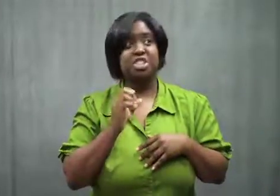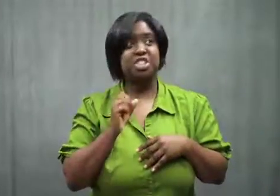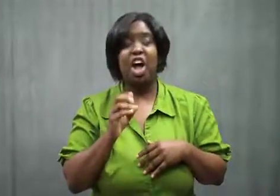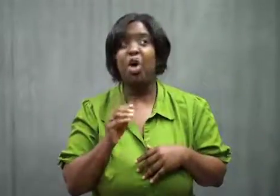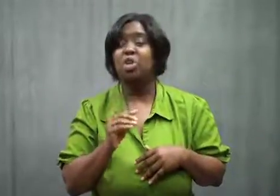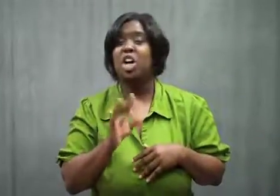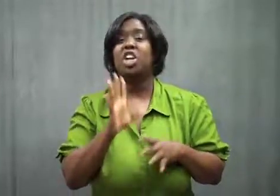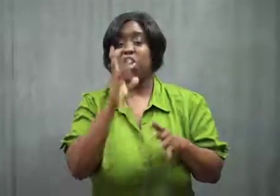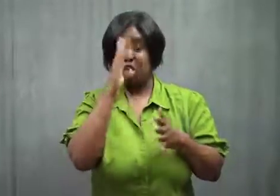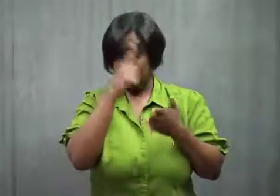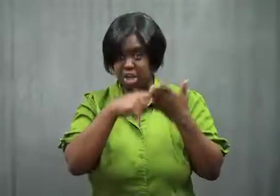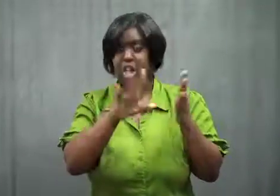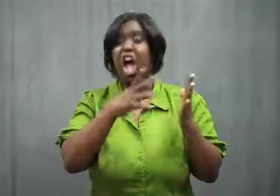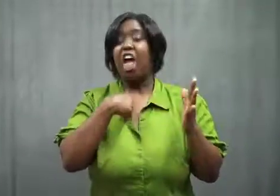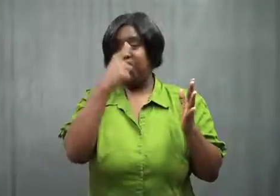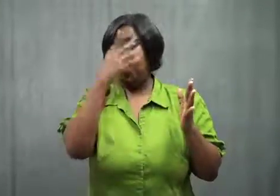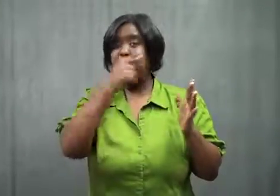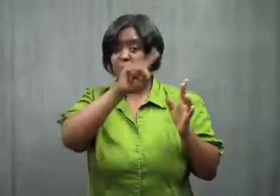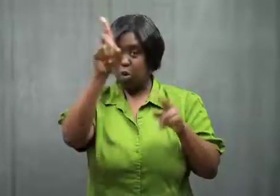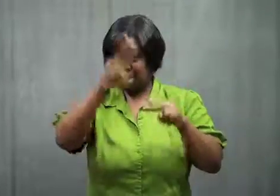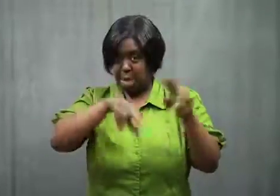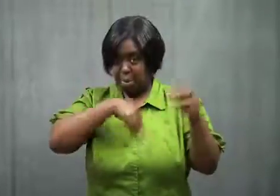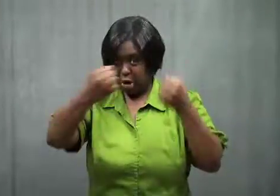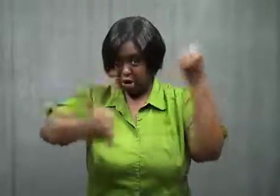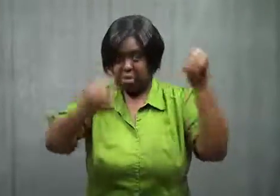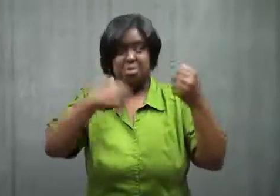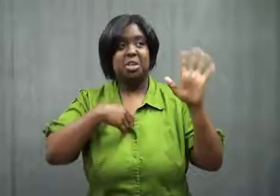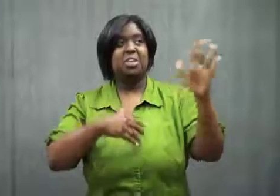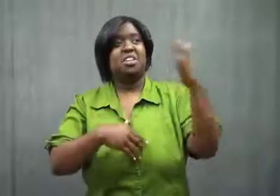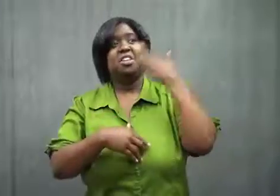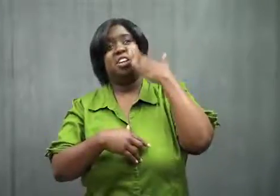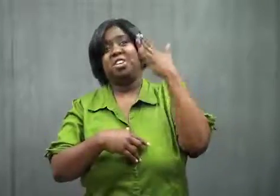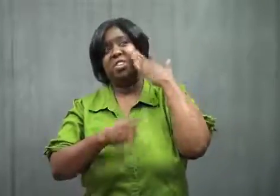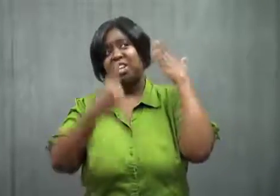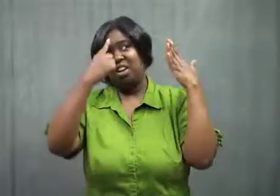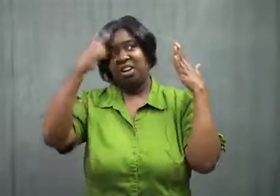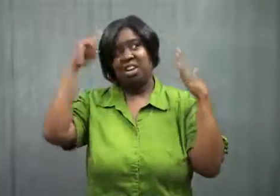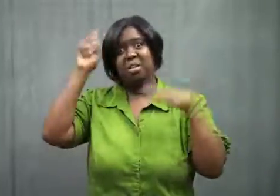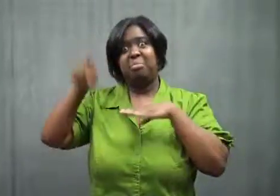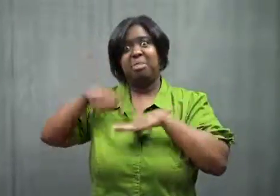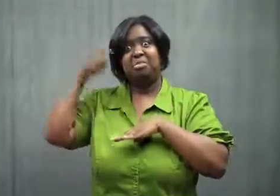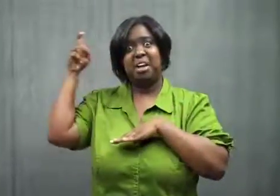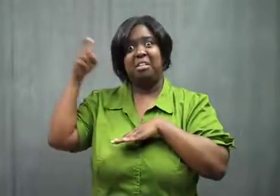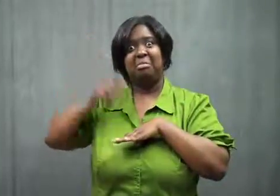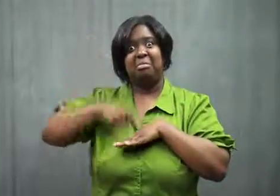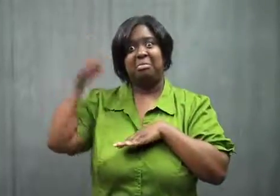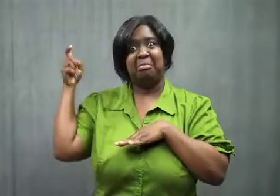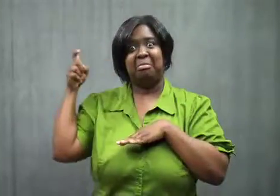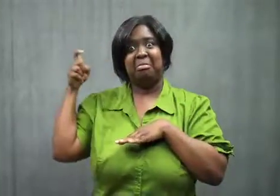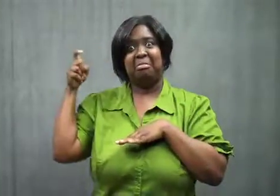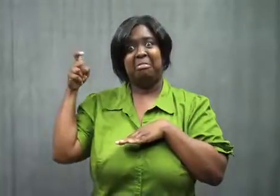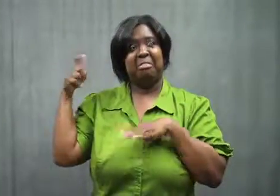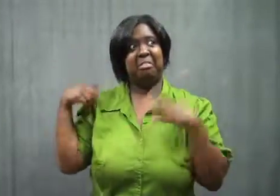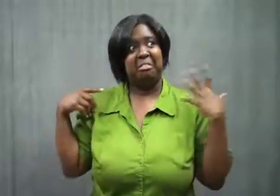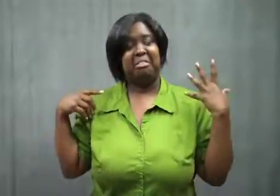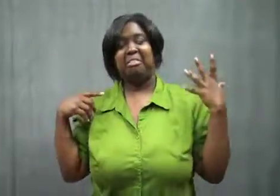I said, "I'm so... " She interrupted, "You know what? I think you better go sit in the car."